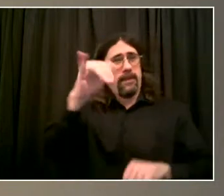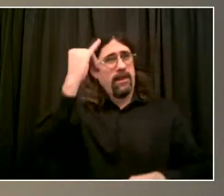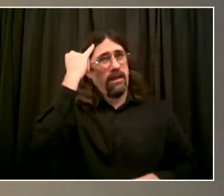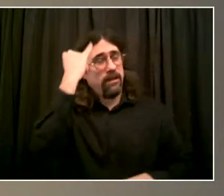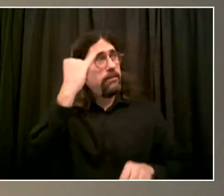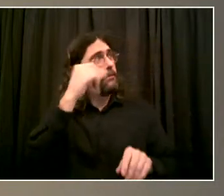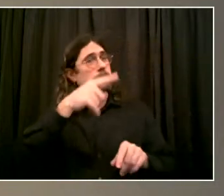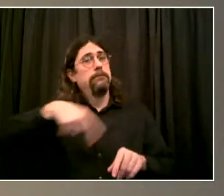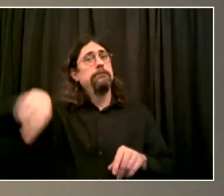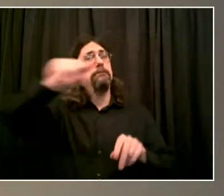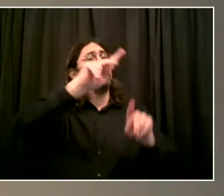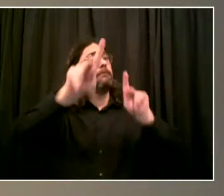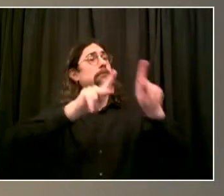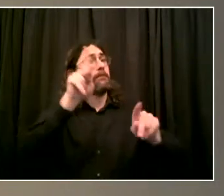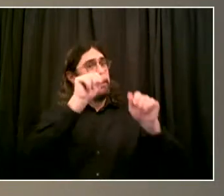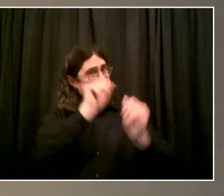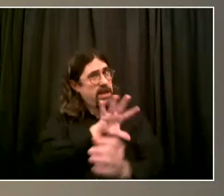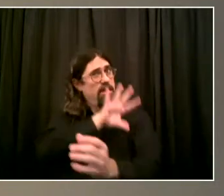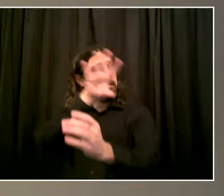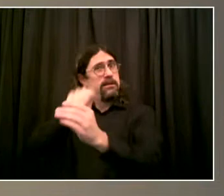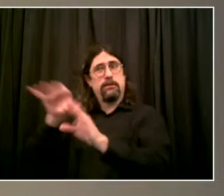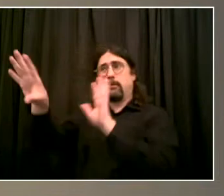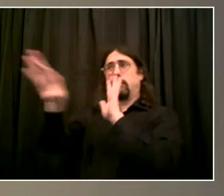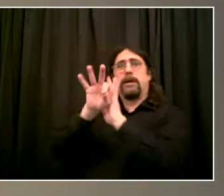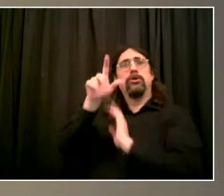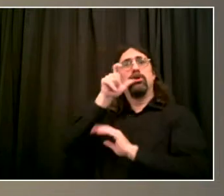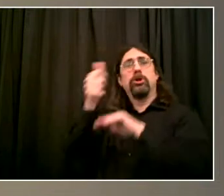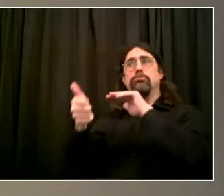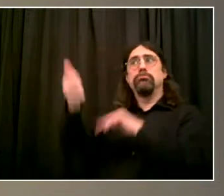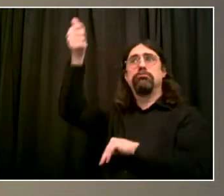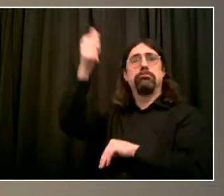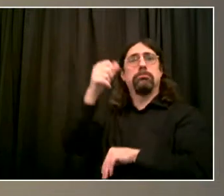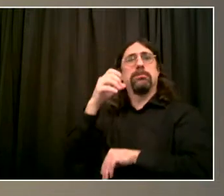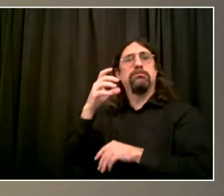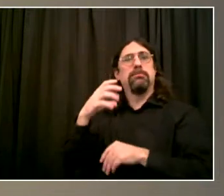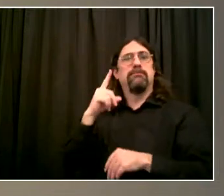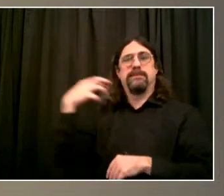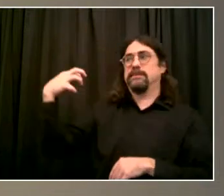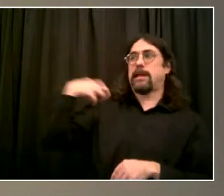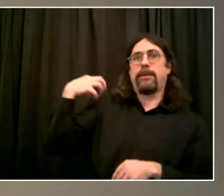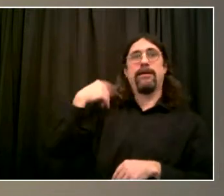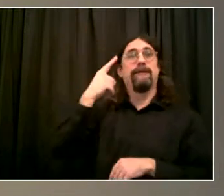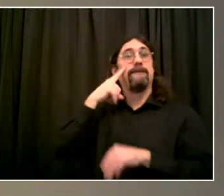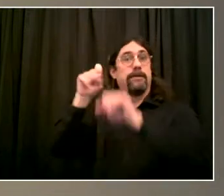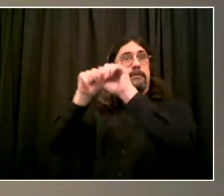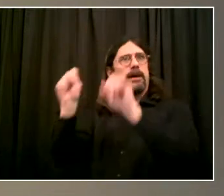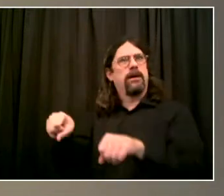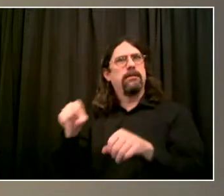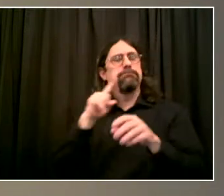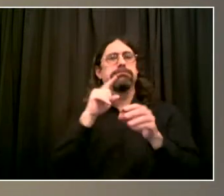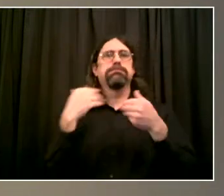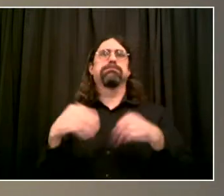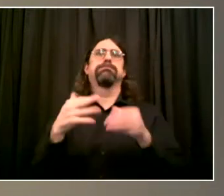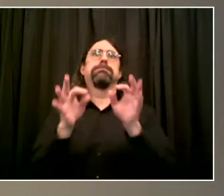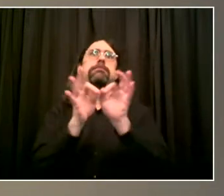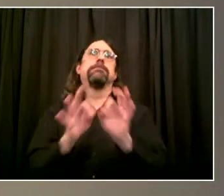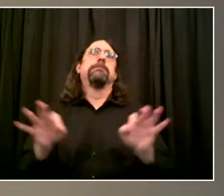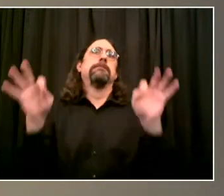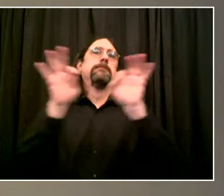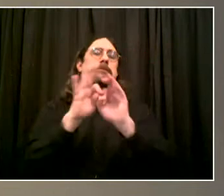COMMANDERS HAS POTENTIAL DEEPER